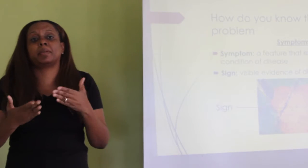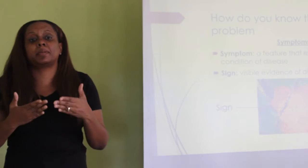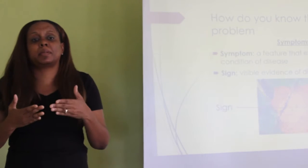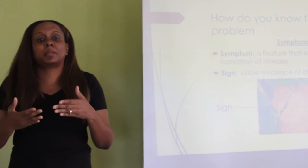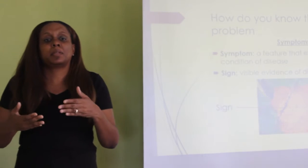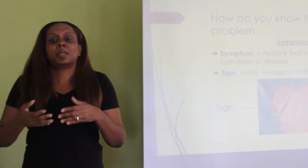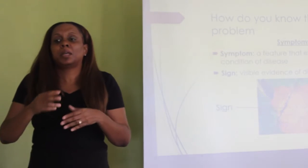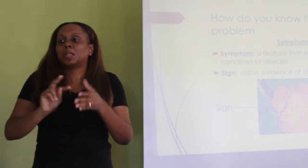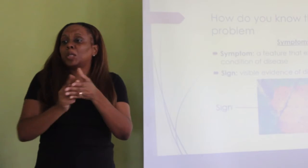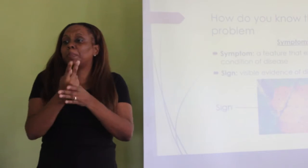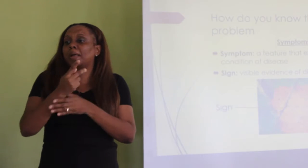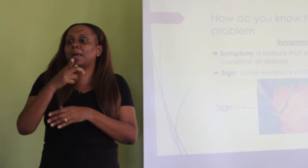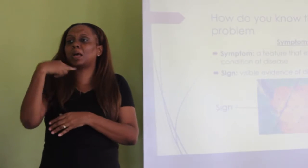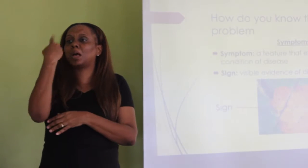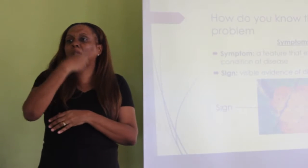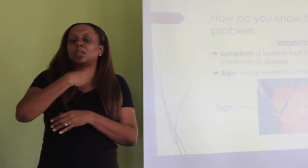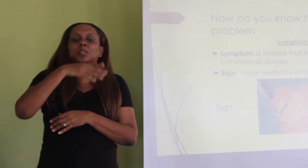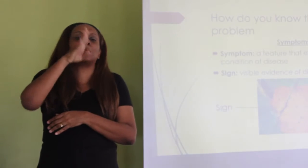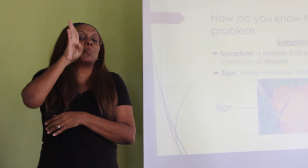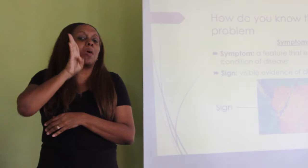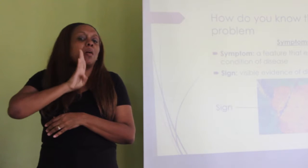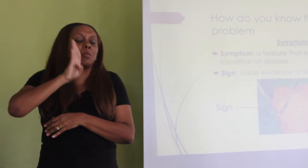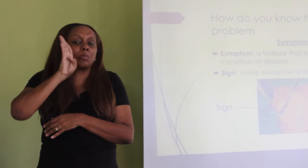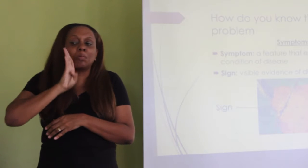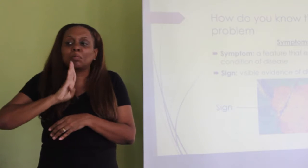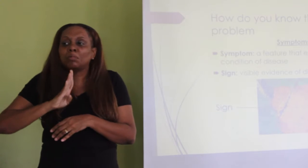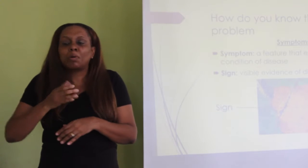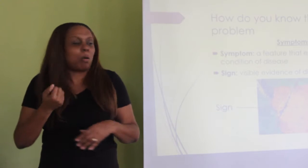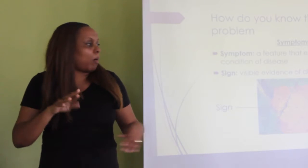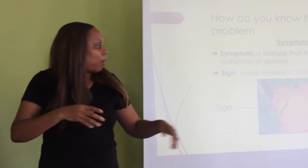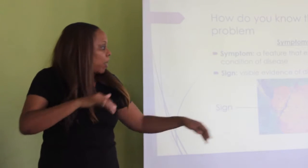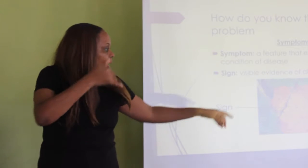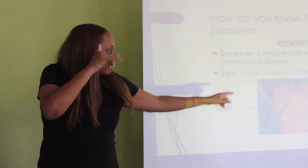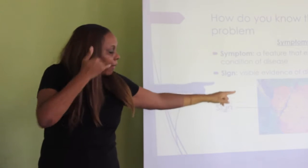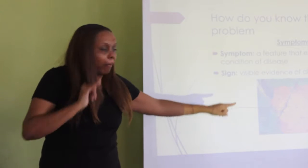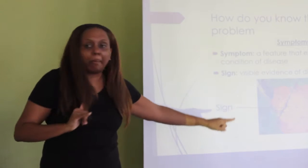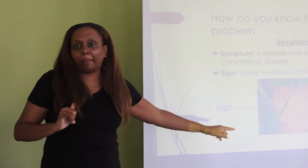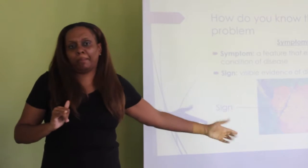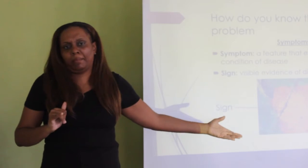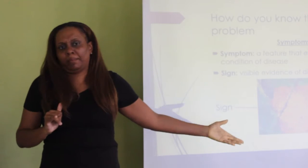as you will see over there on the right the plant may look yellow right so that's a feature that